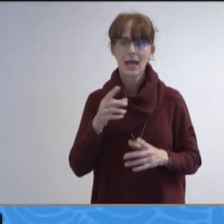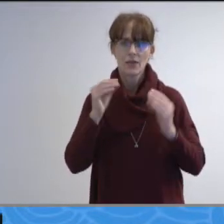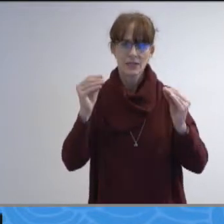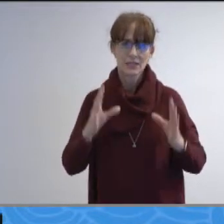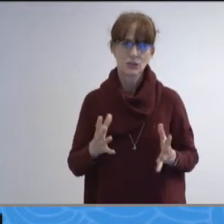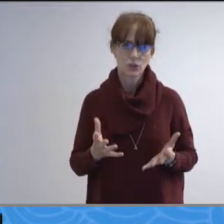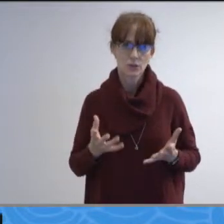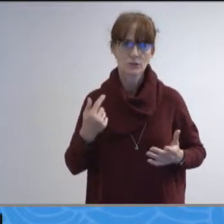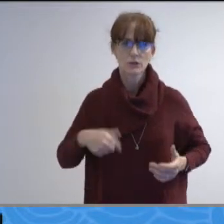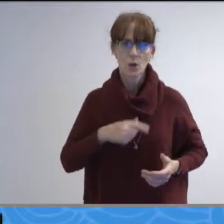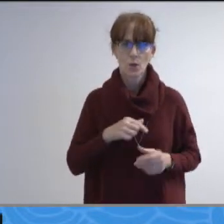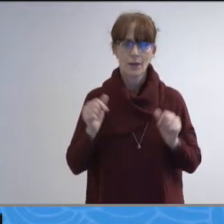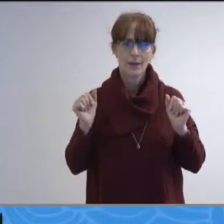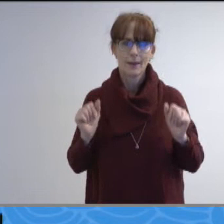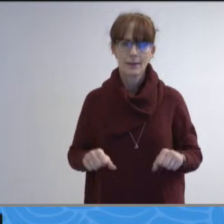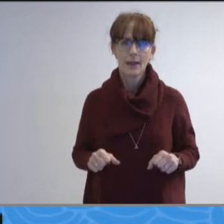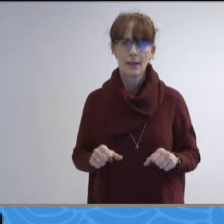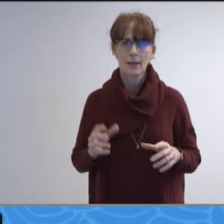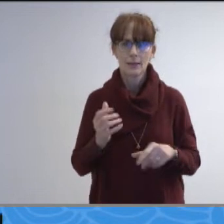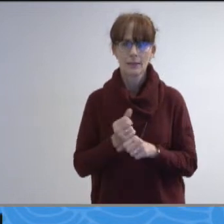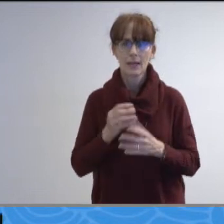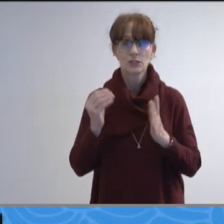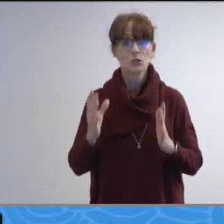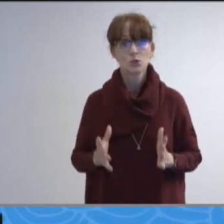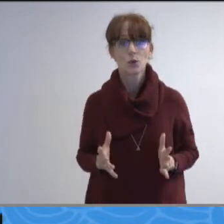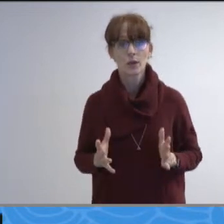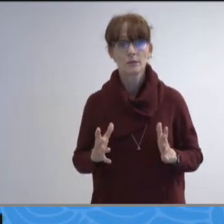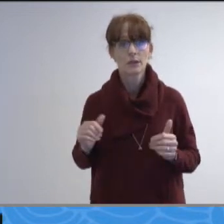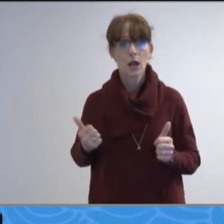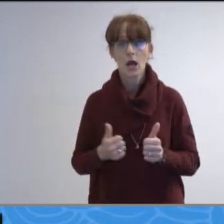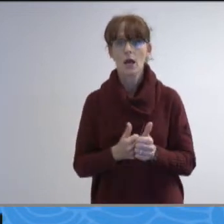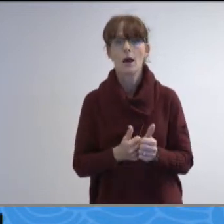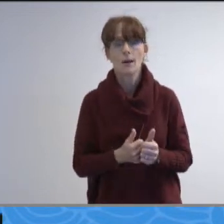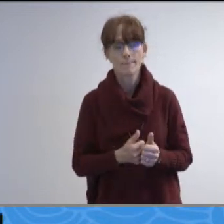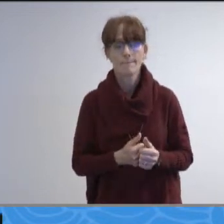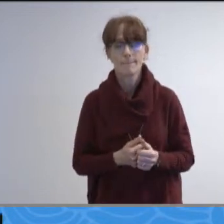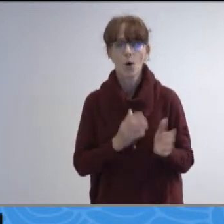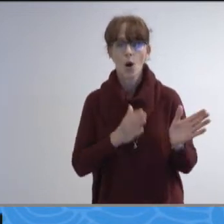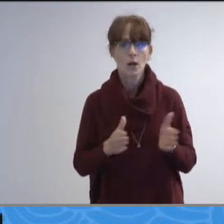so that we can get students caught up or on a plan to get caught up